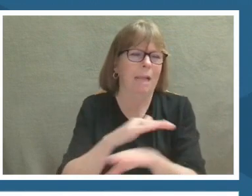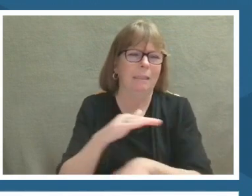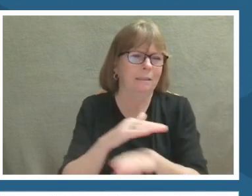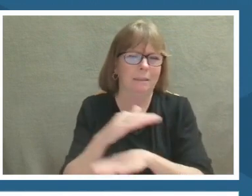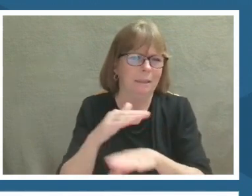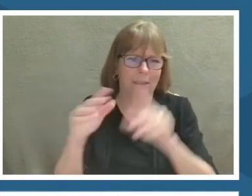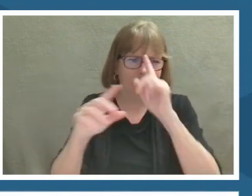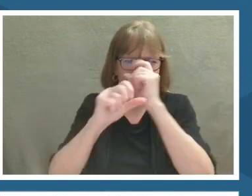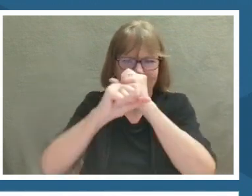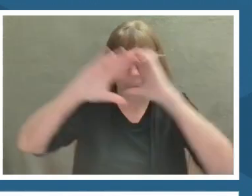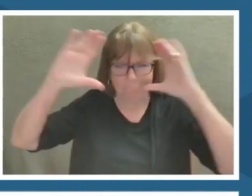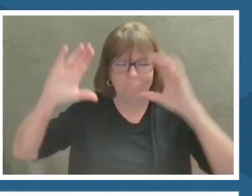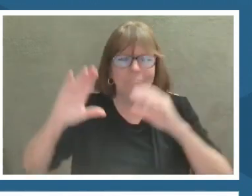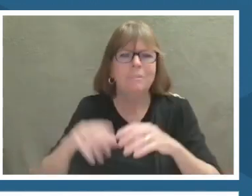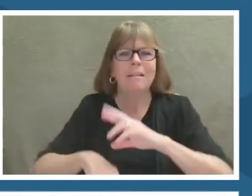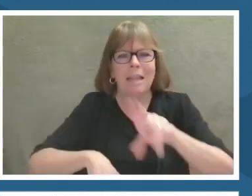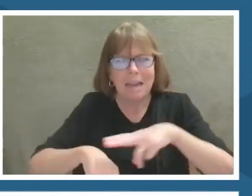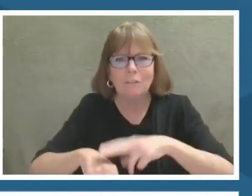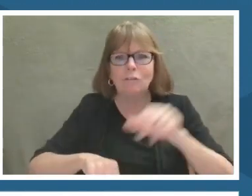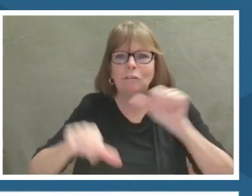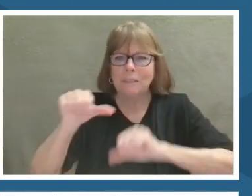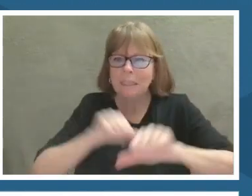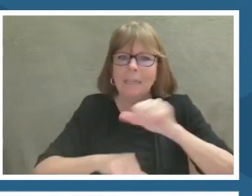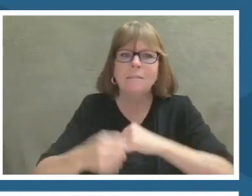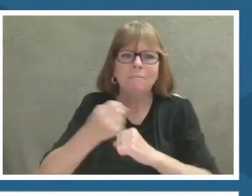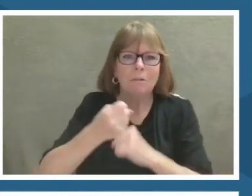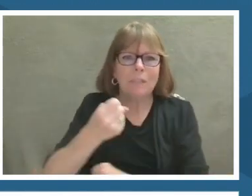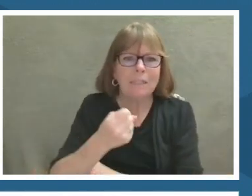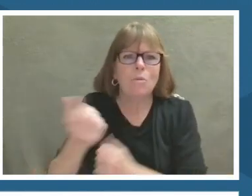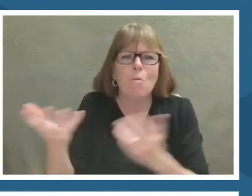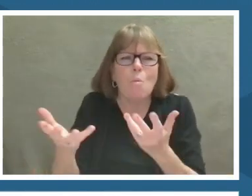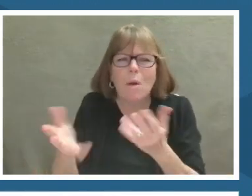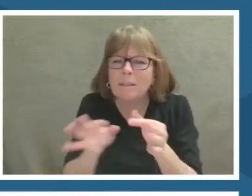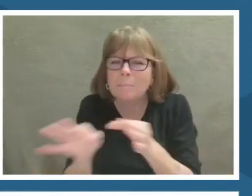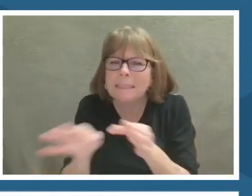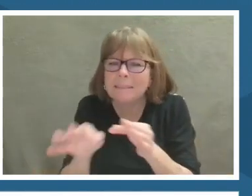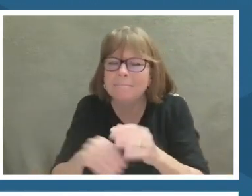defining convergence